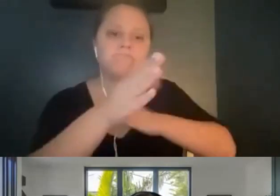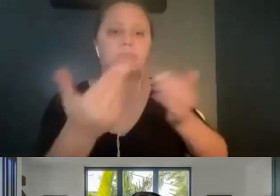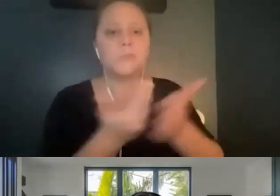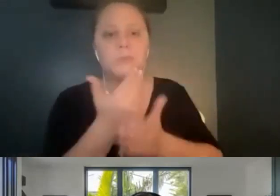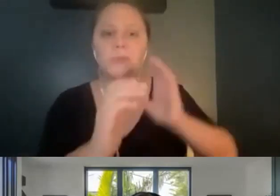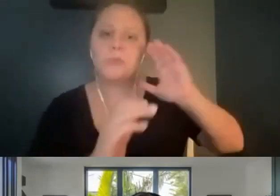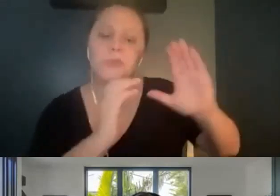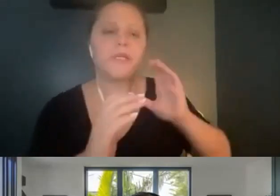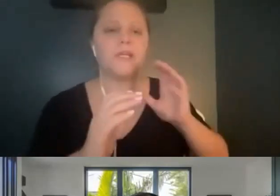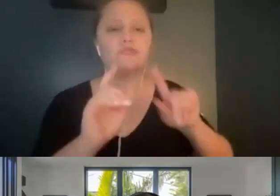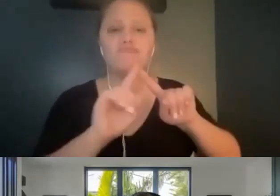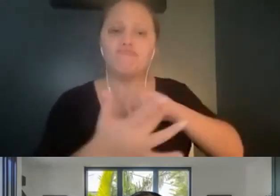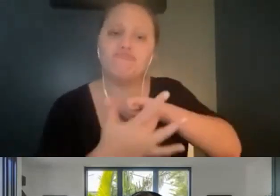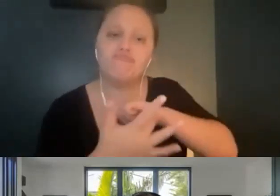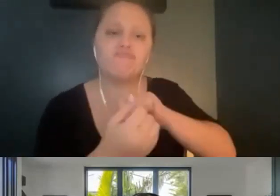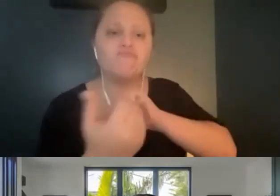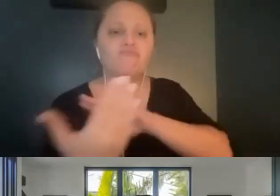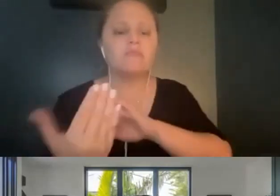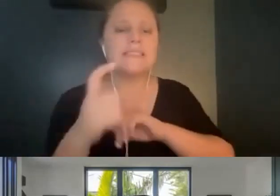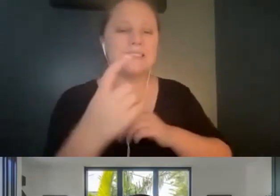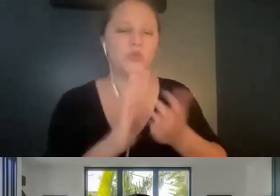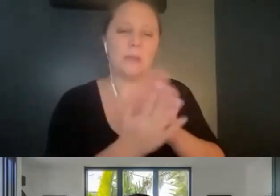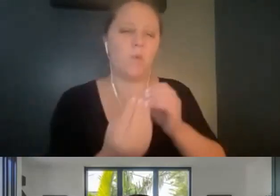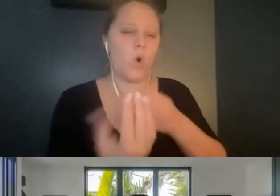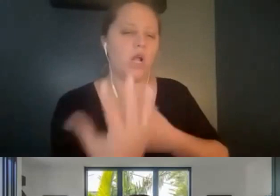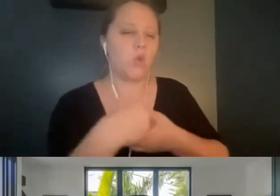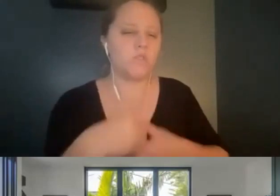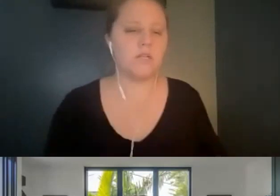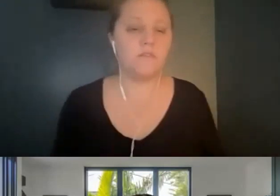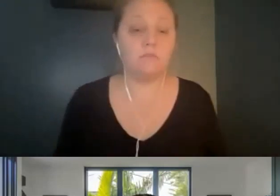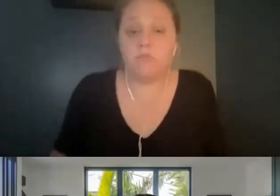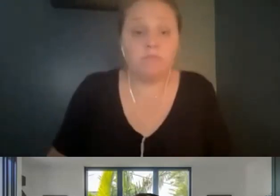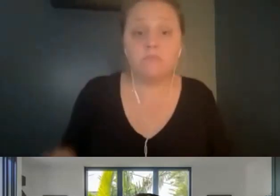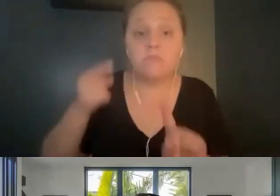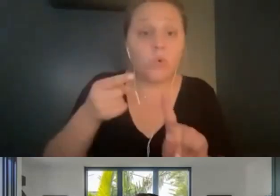to be inclusive, but we all get to learn about the places. If